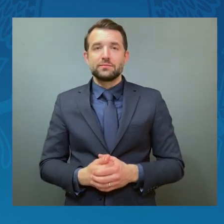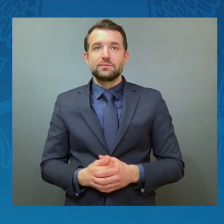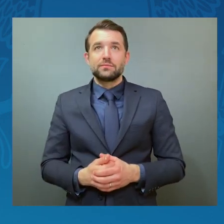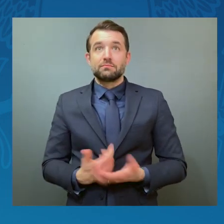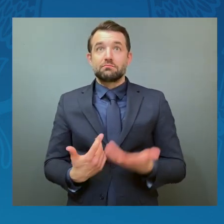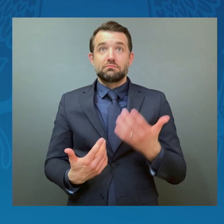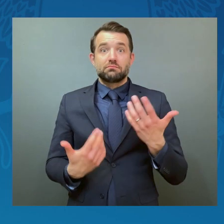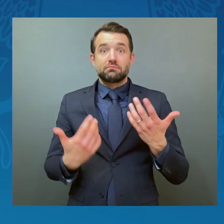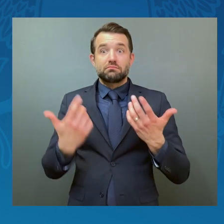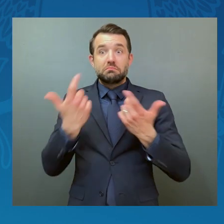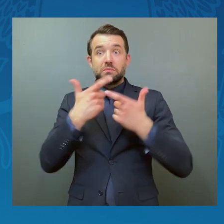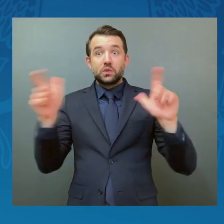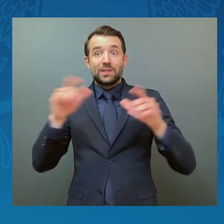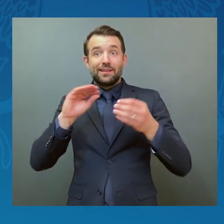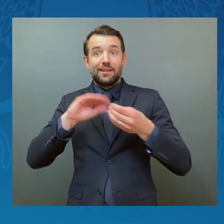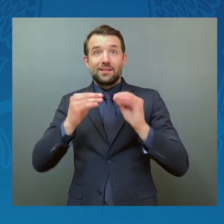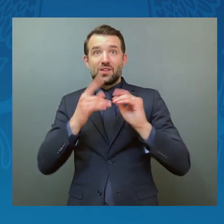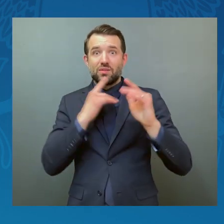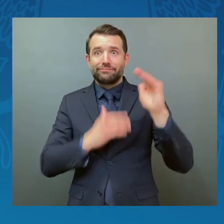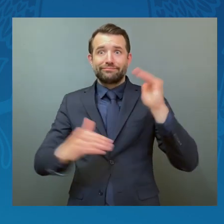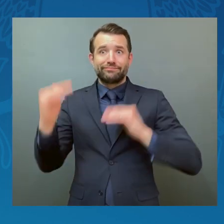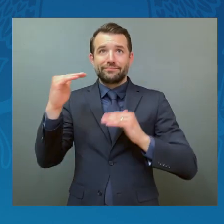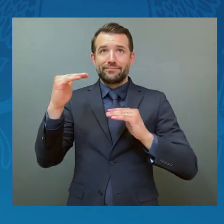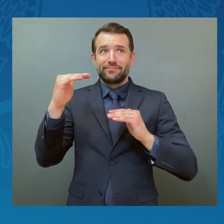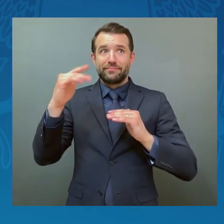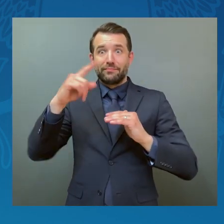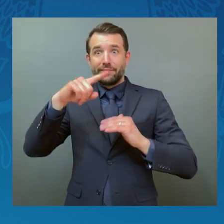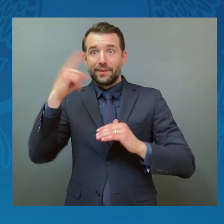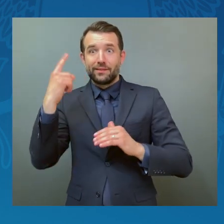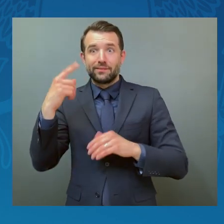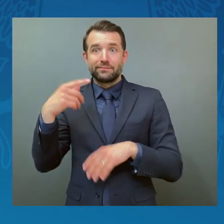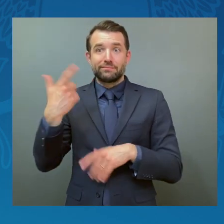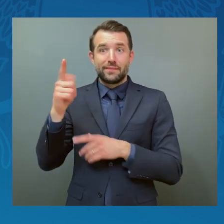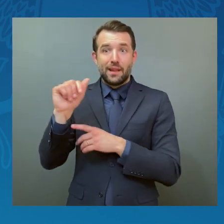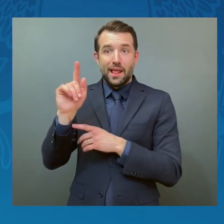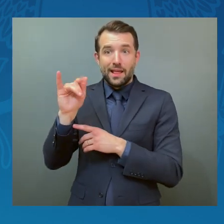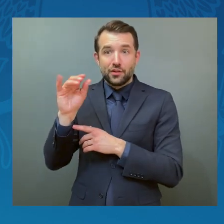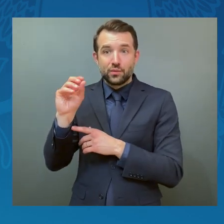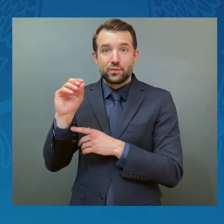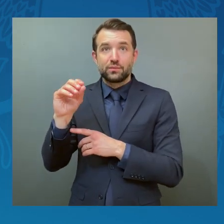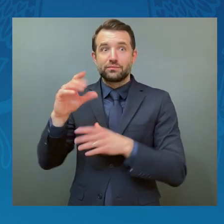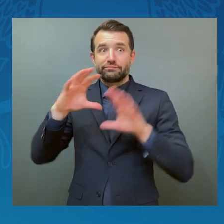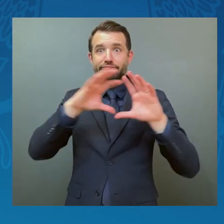I have met so many people in so many communities in our nation who are struggling with this burden,